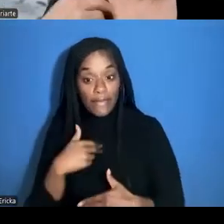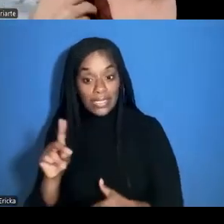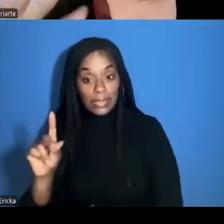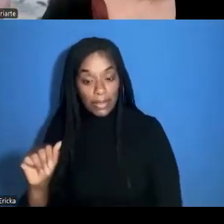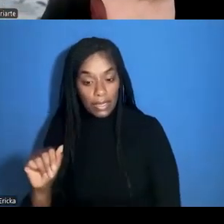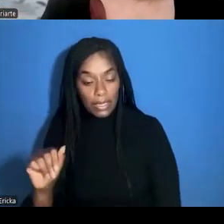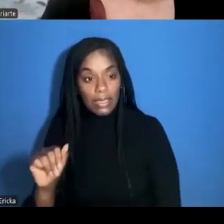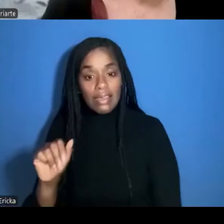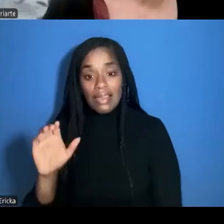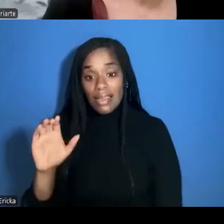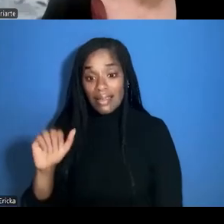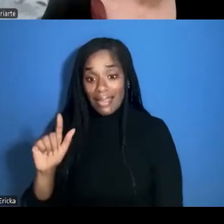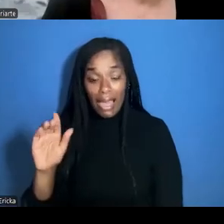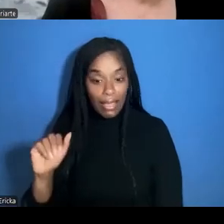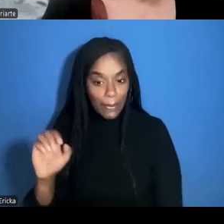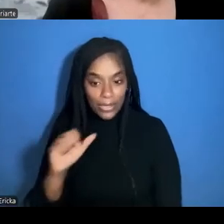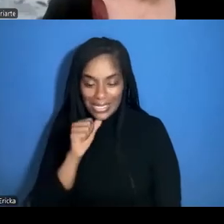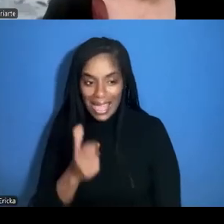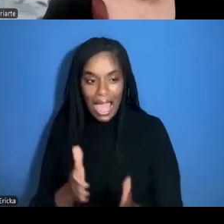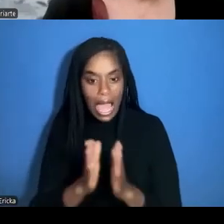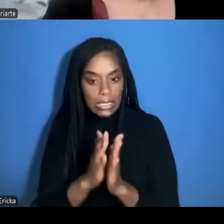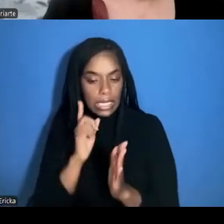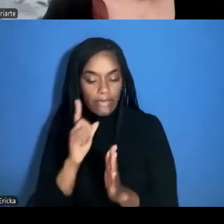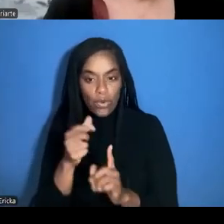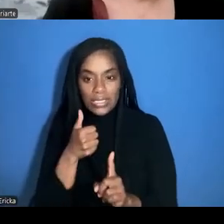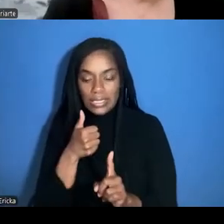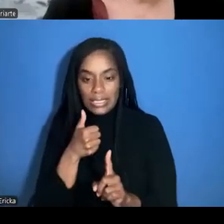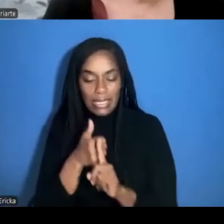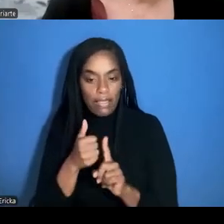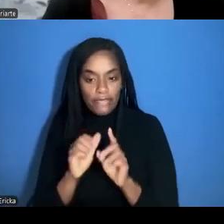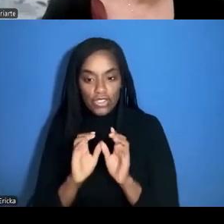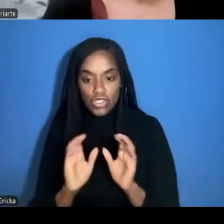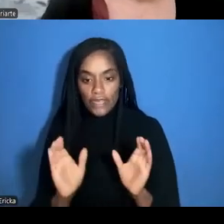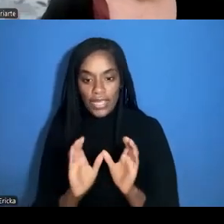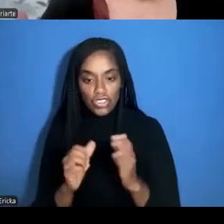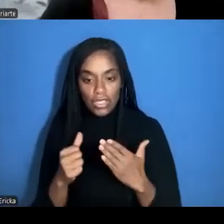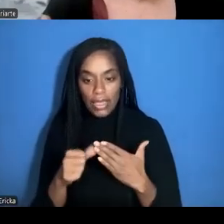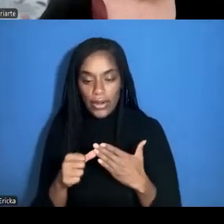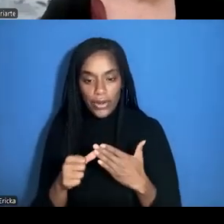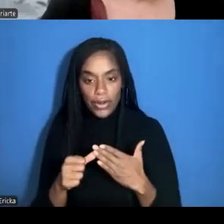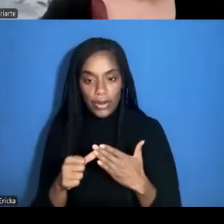CalAble is not going to ask you for that self, self certification letter when you apply.